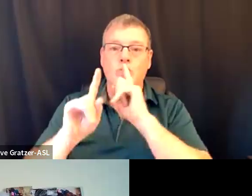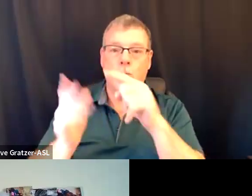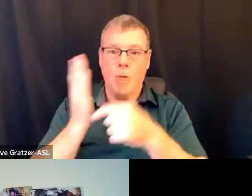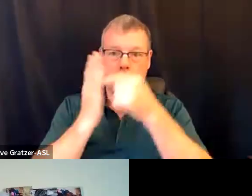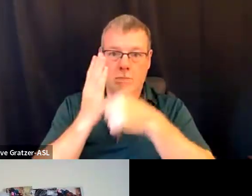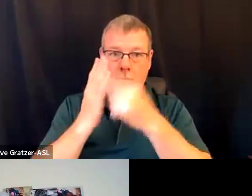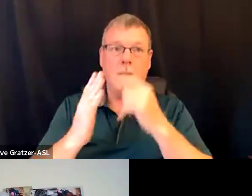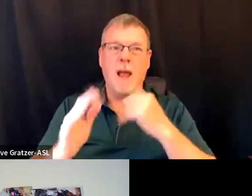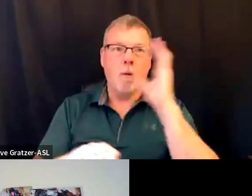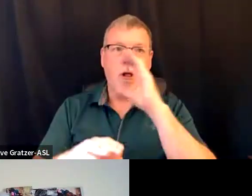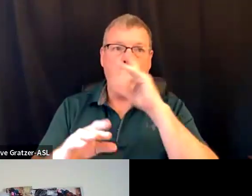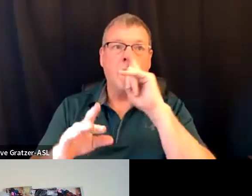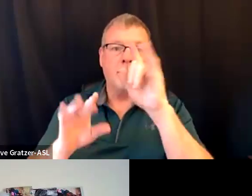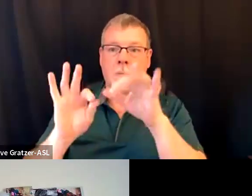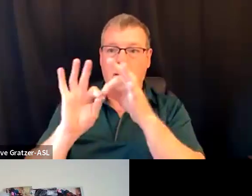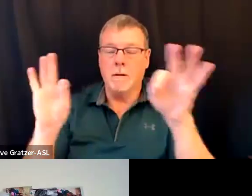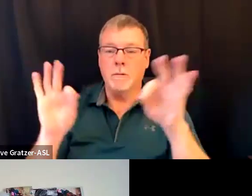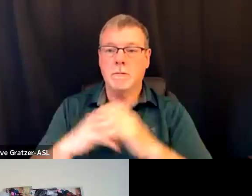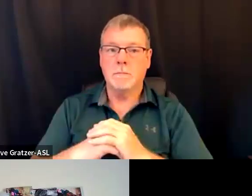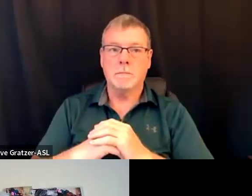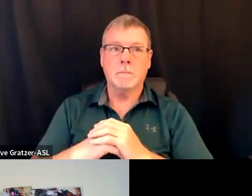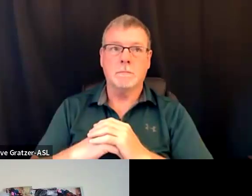And I'll look for that language to define that specifically.